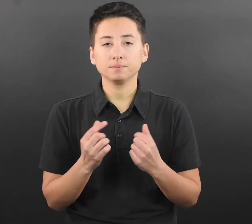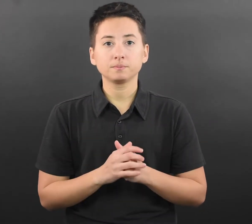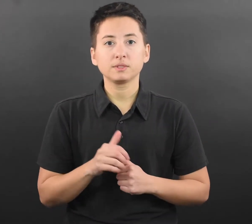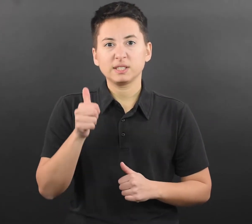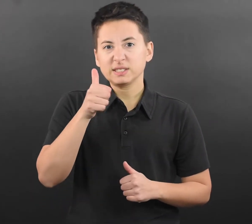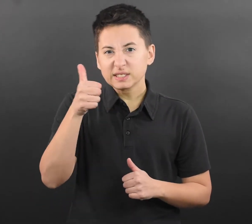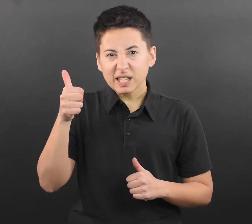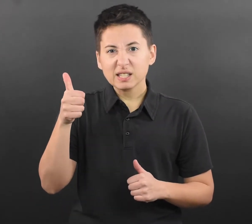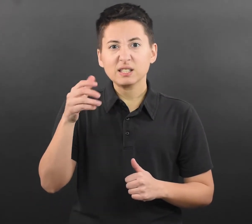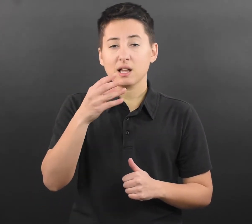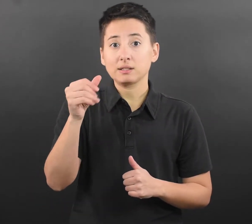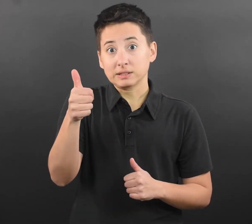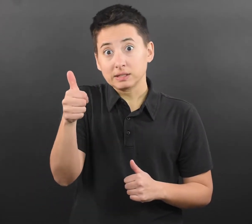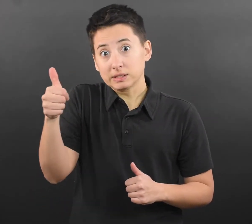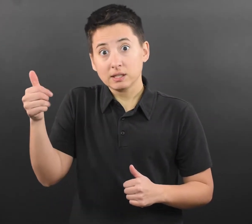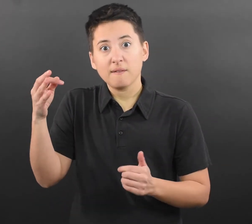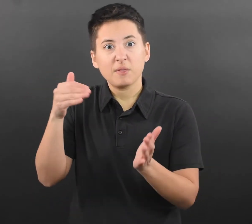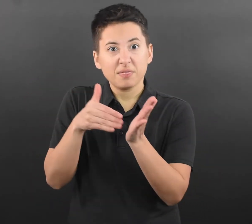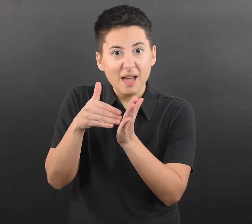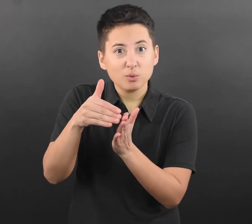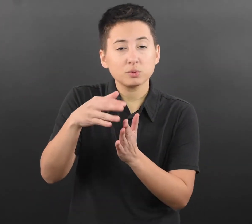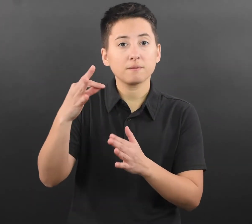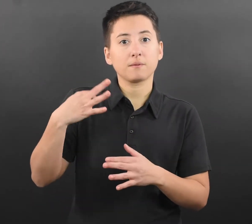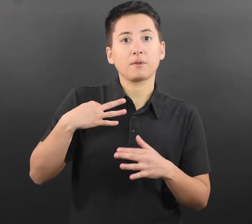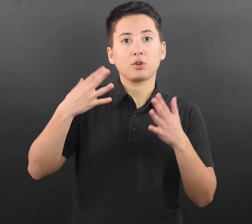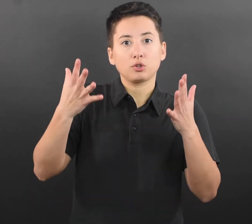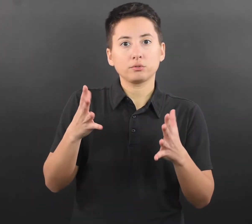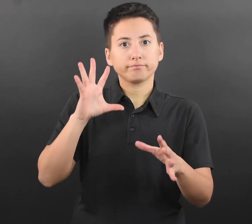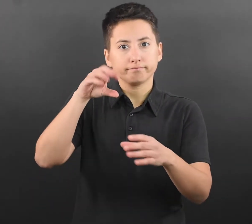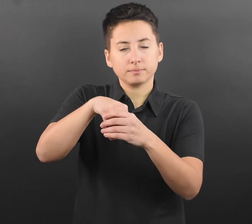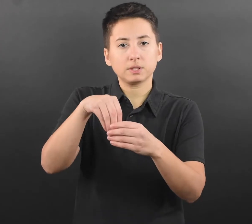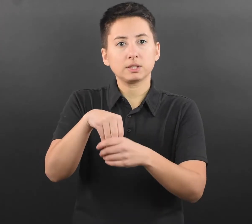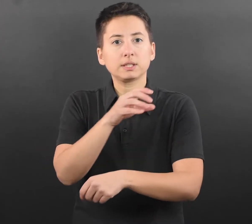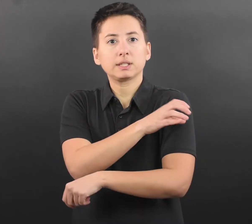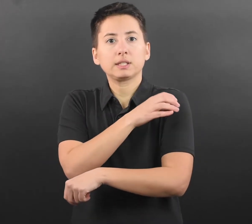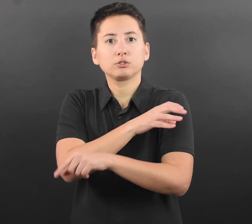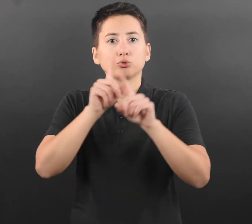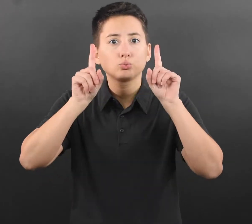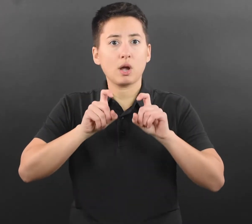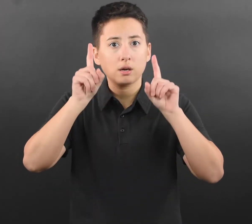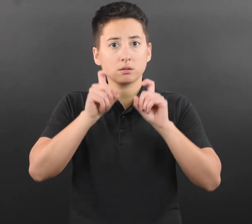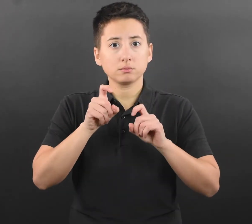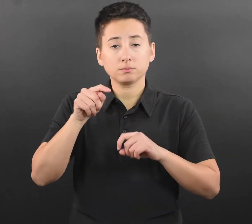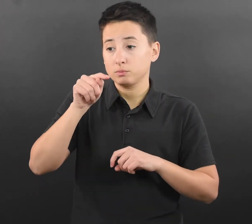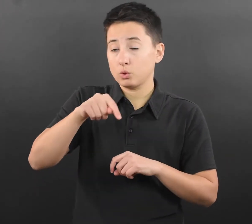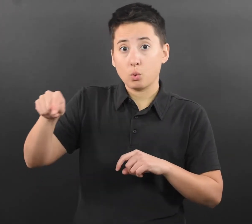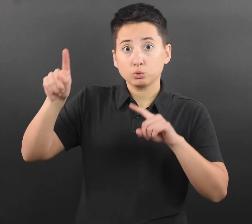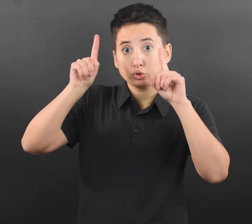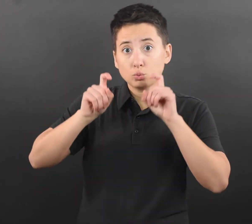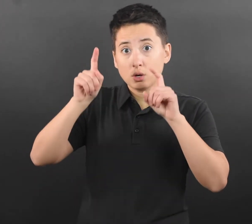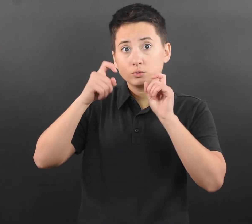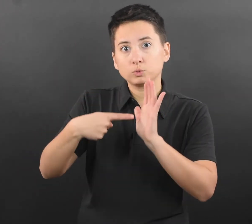trials and those trials showed that the COVID-19 vaccines are remarkably safe and effective.